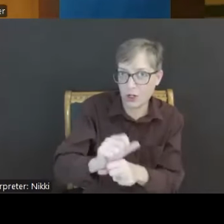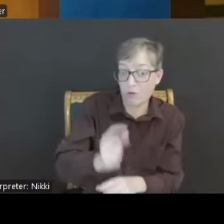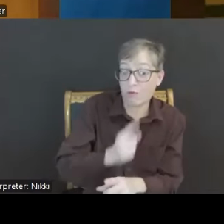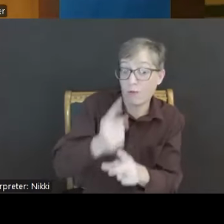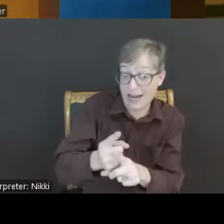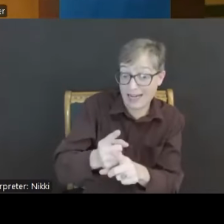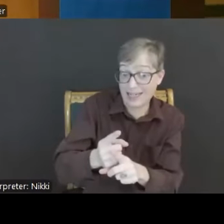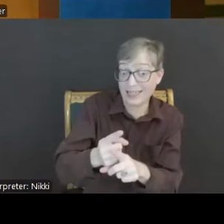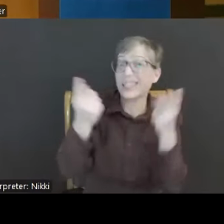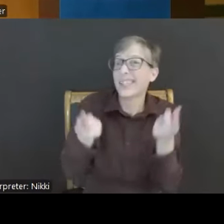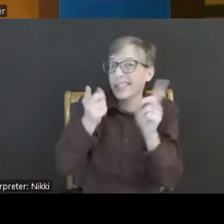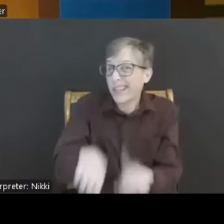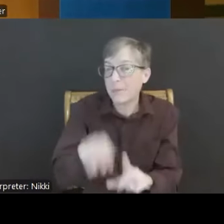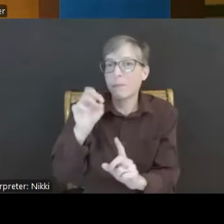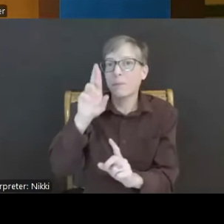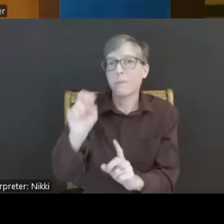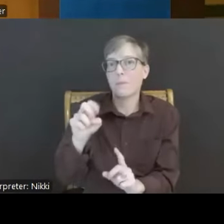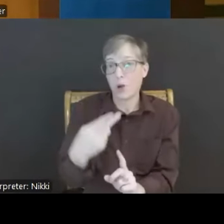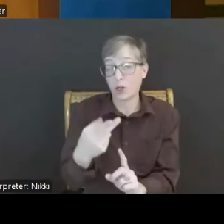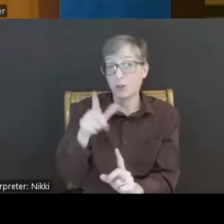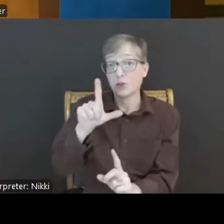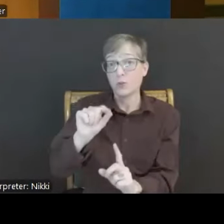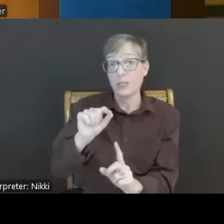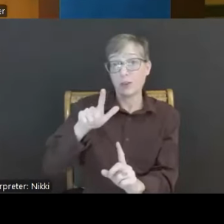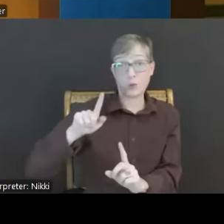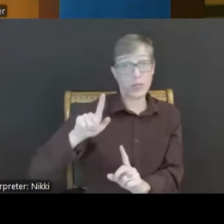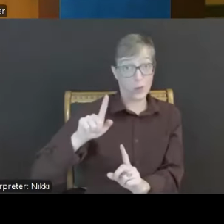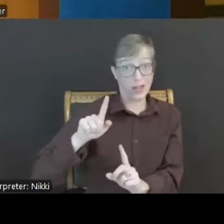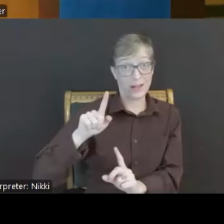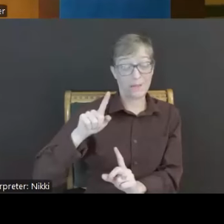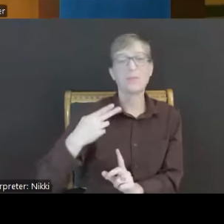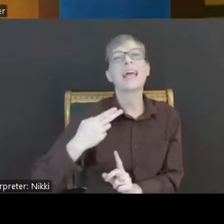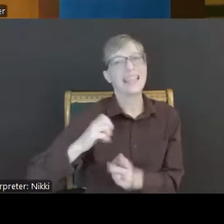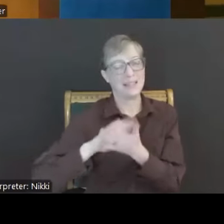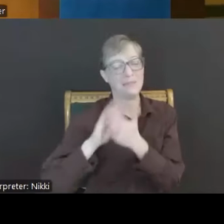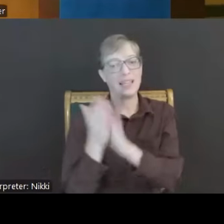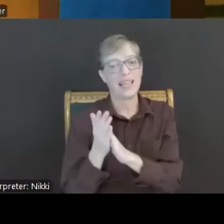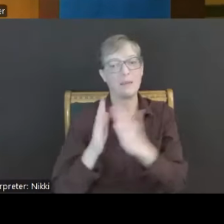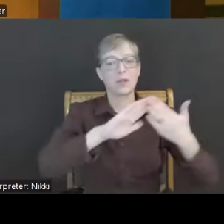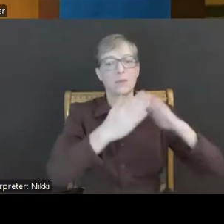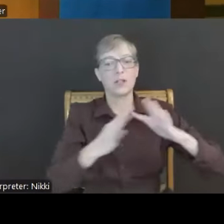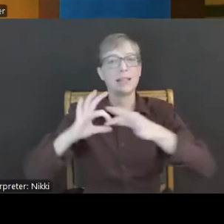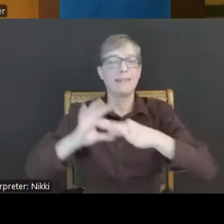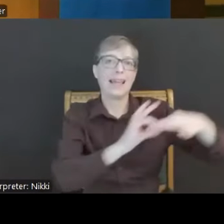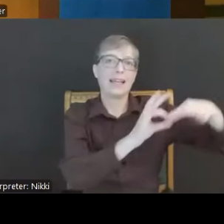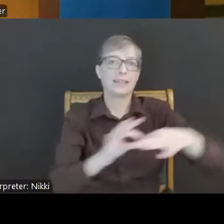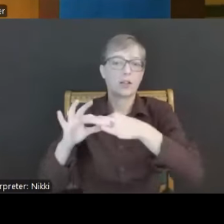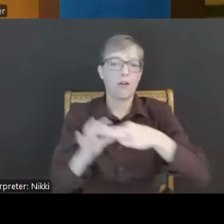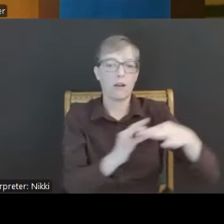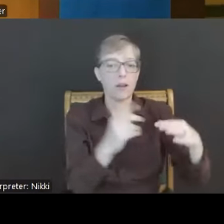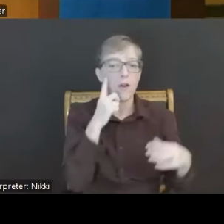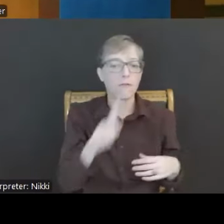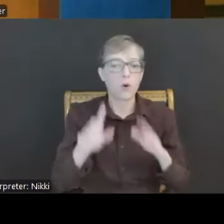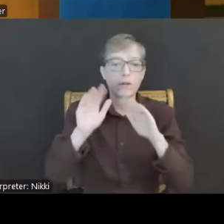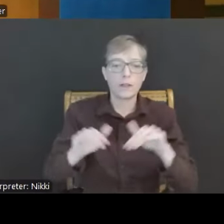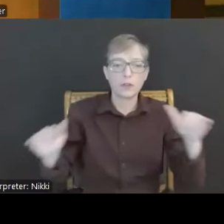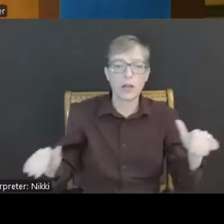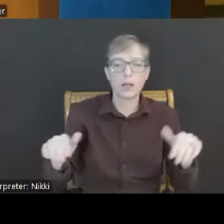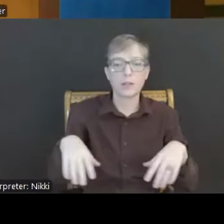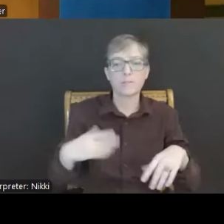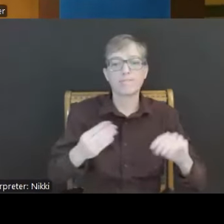became um the community Lia on uh for the child ambulatory uh and in some senses acute Services